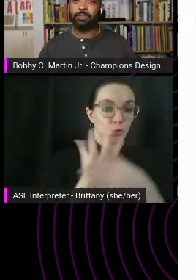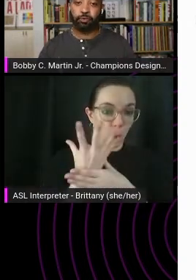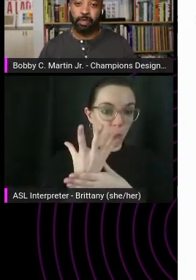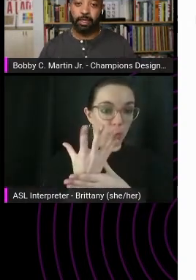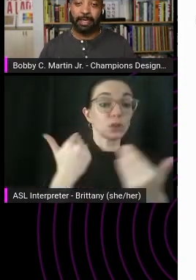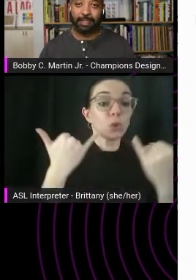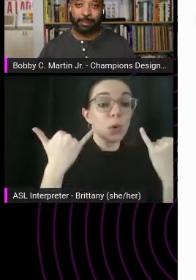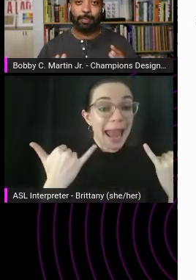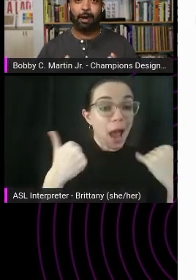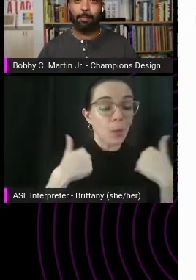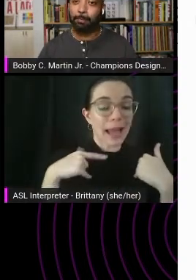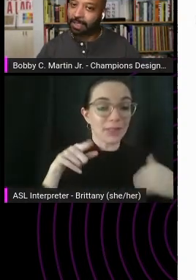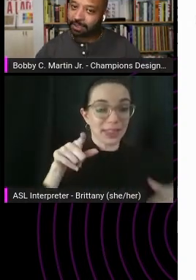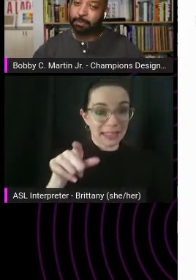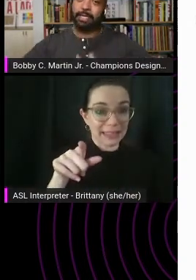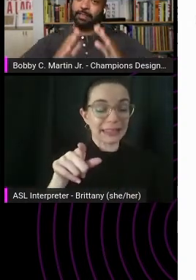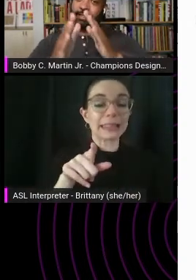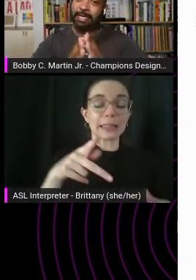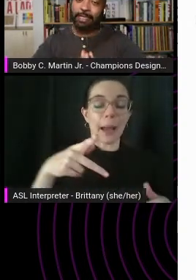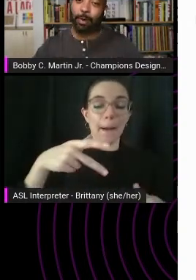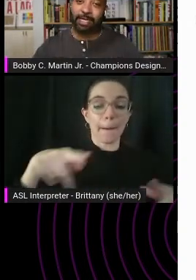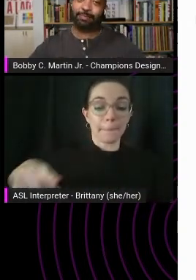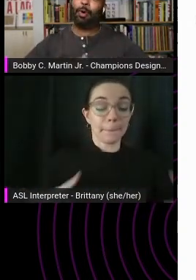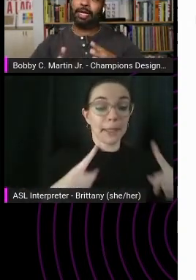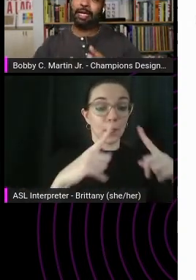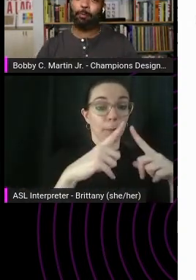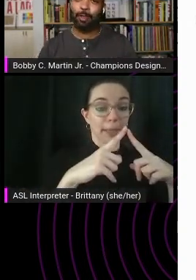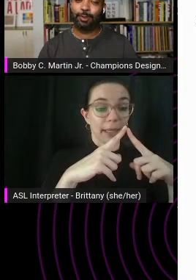this was really, it's a pyramid, but it's leading the way, it's pointing upward